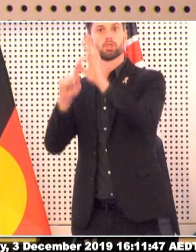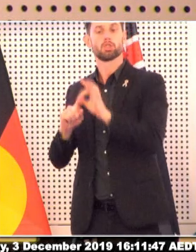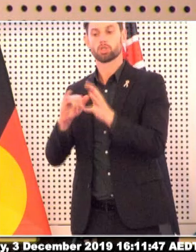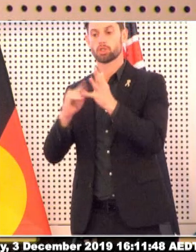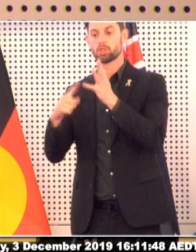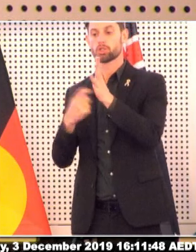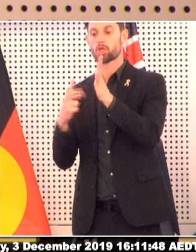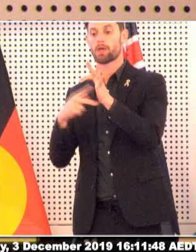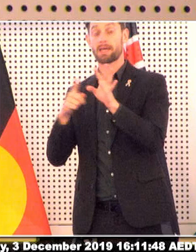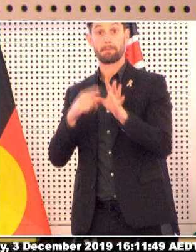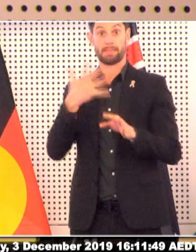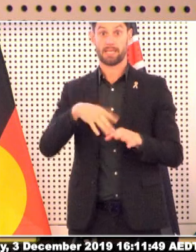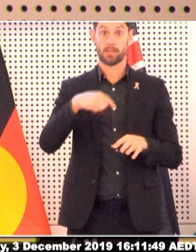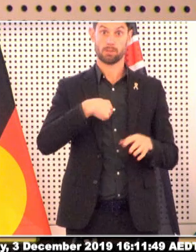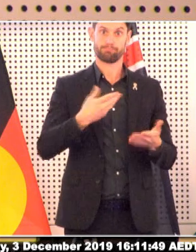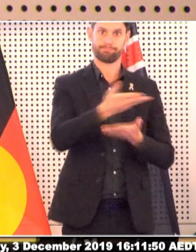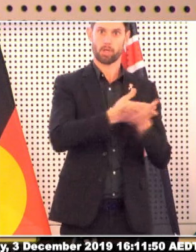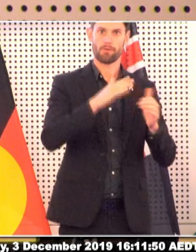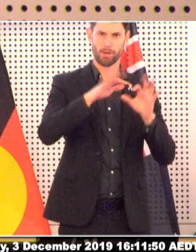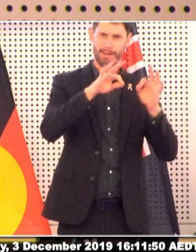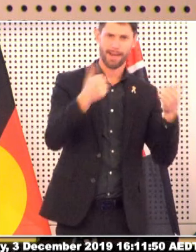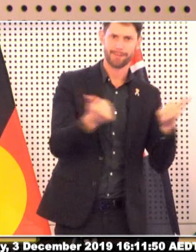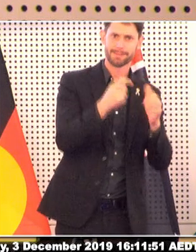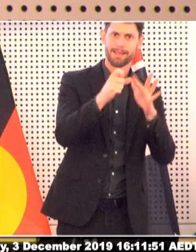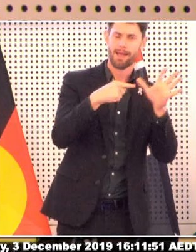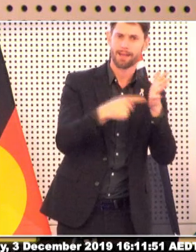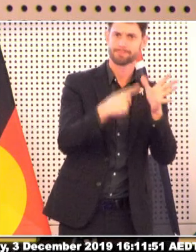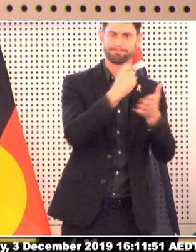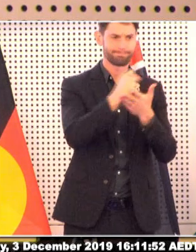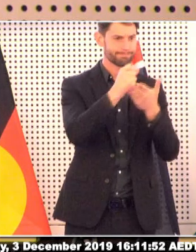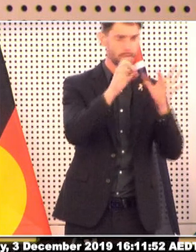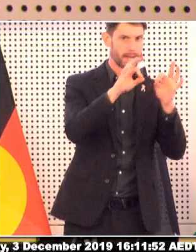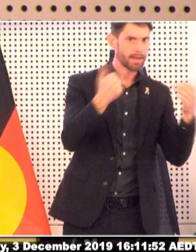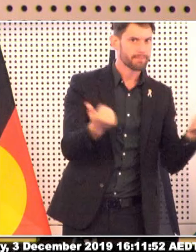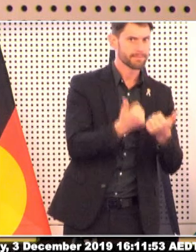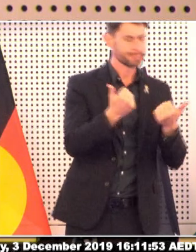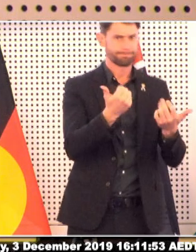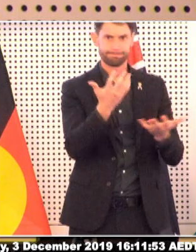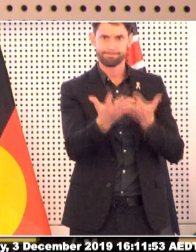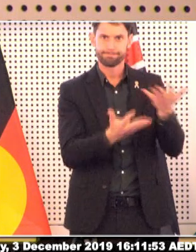between yourself, Chair, and the witness about some questions around gaps and how those gaps can be filled. Yes.